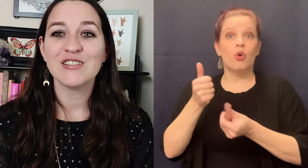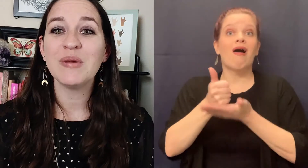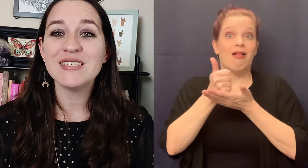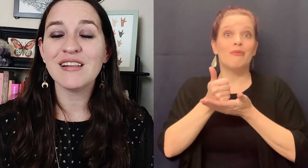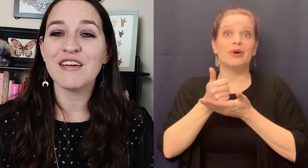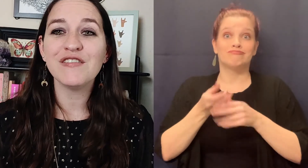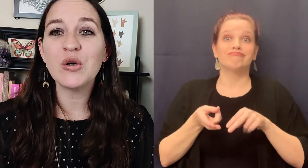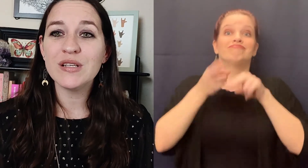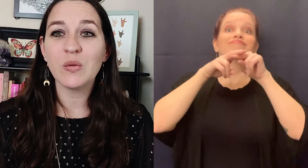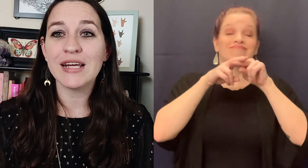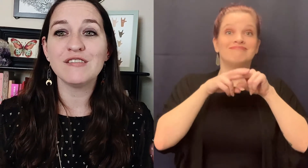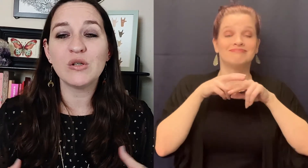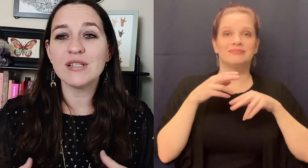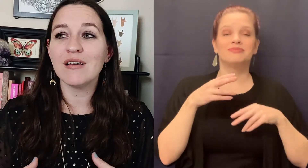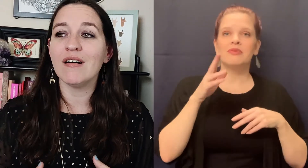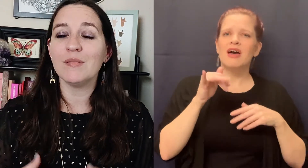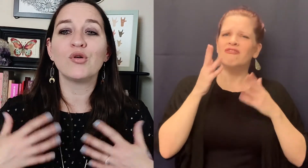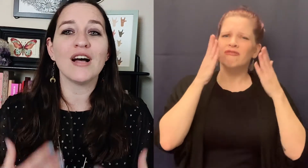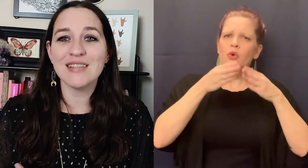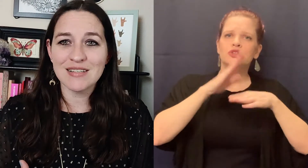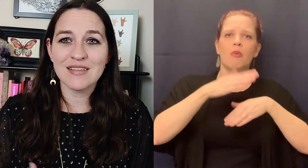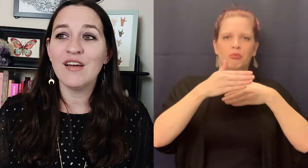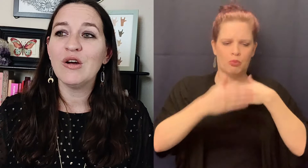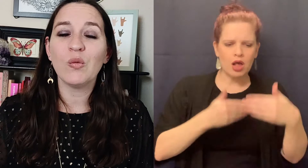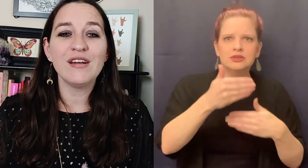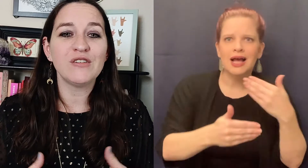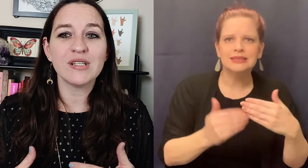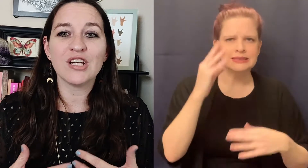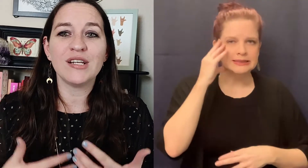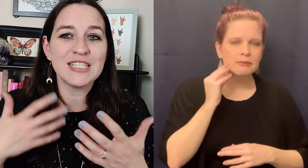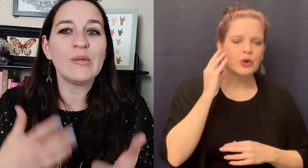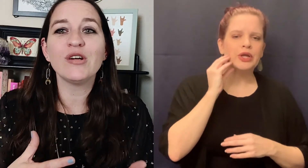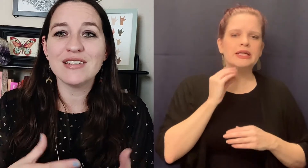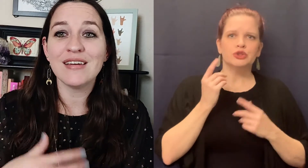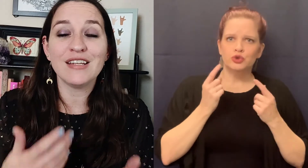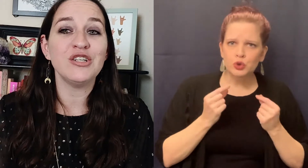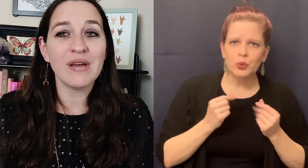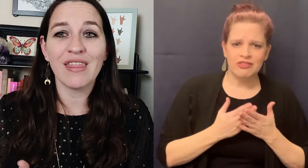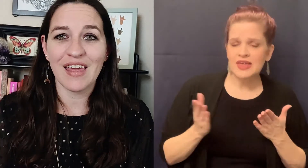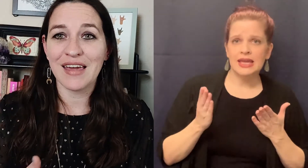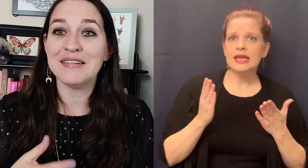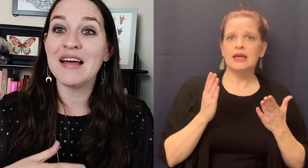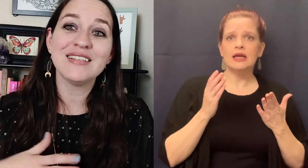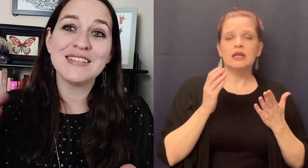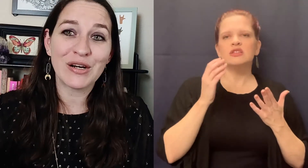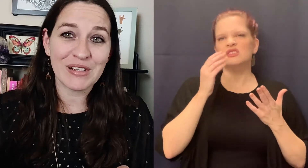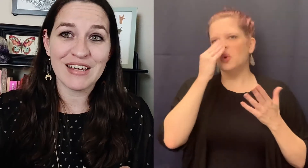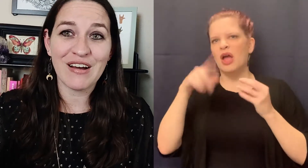So basically, flow is a way to focus on process, a way to focus on experiencing and doing a thing, not necessarily